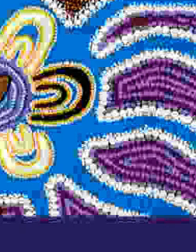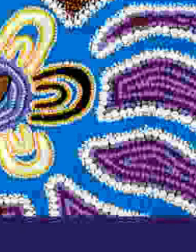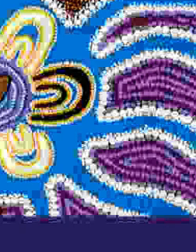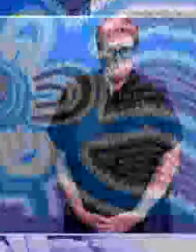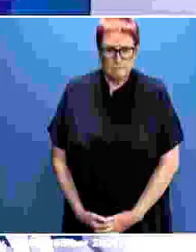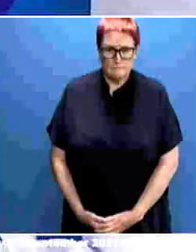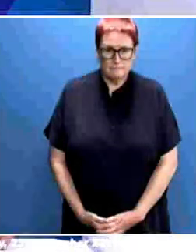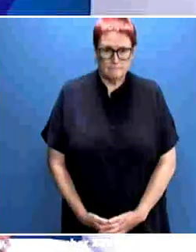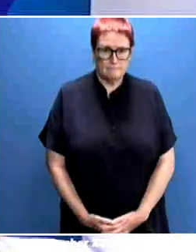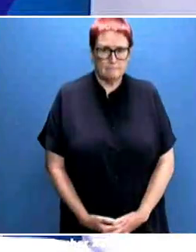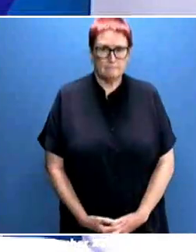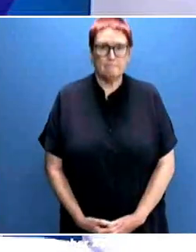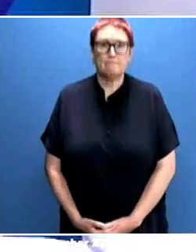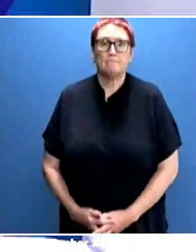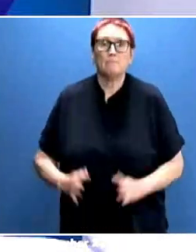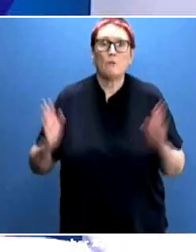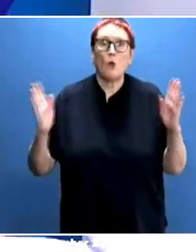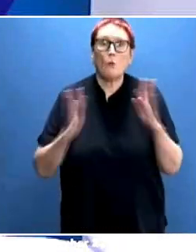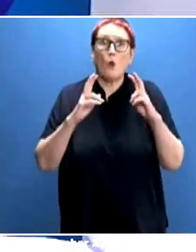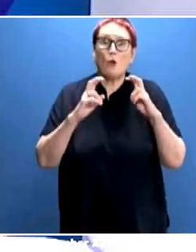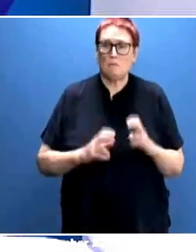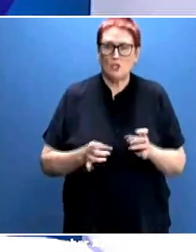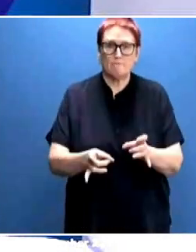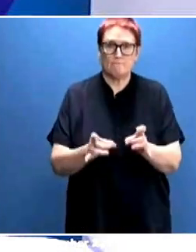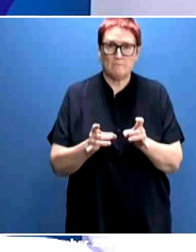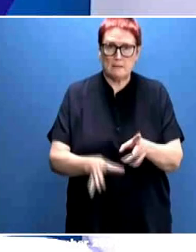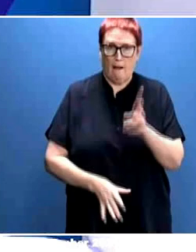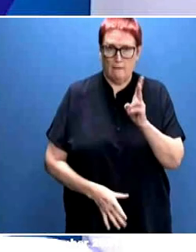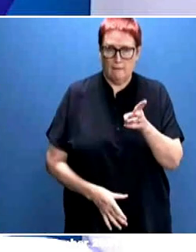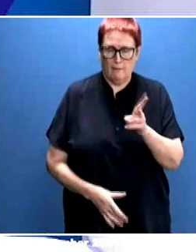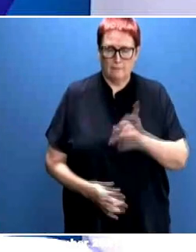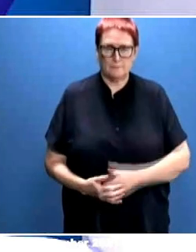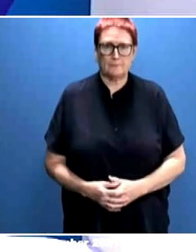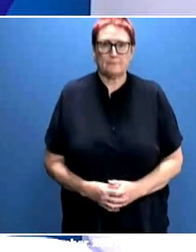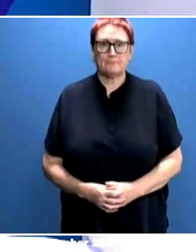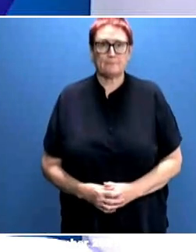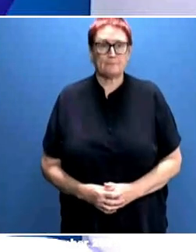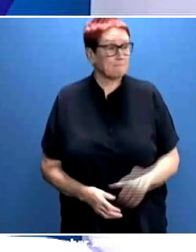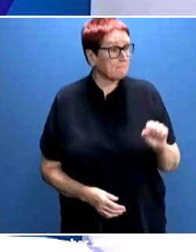The Royal Commission is now in session. Yes, Mr Crowley, I assume everything has been